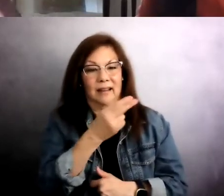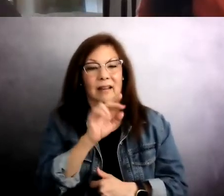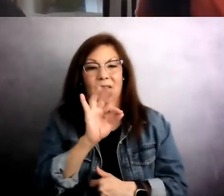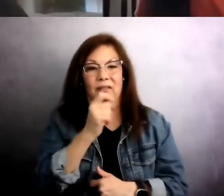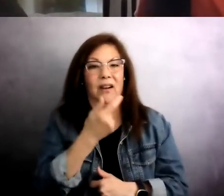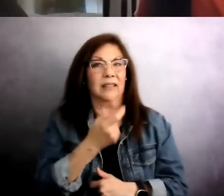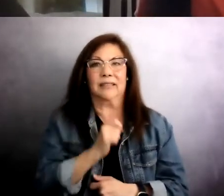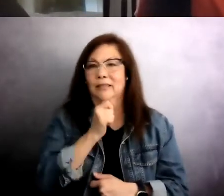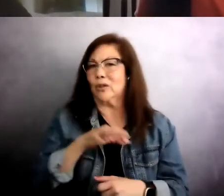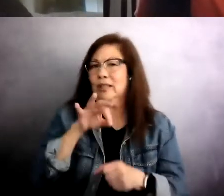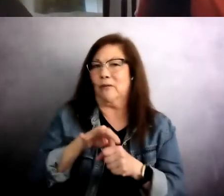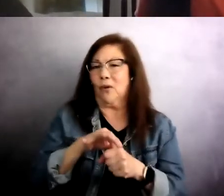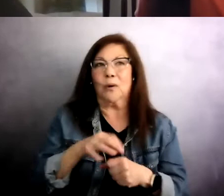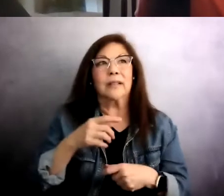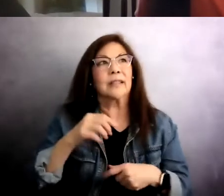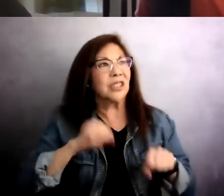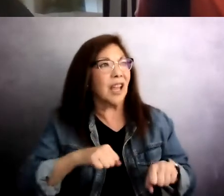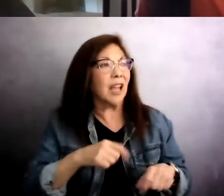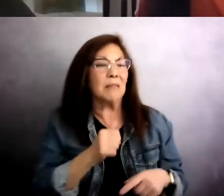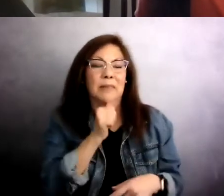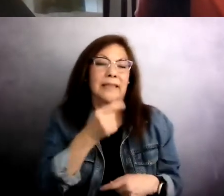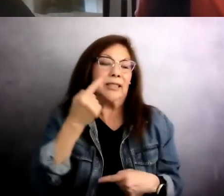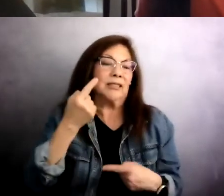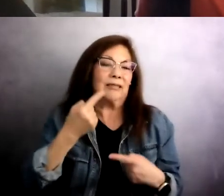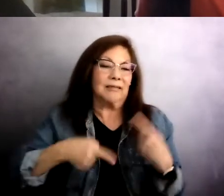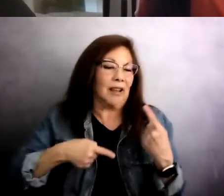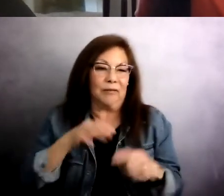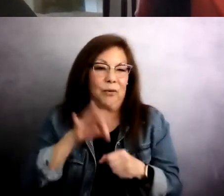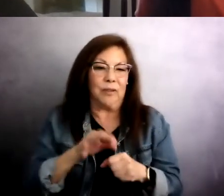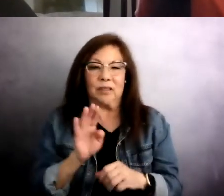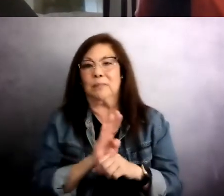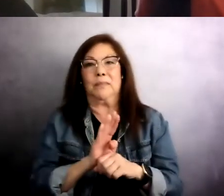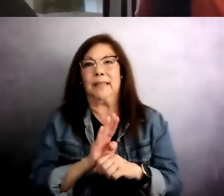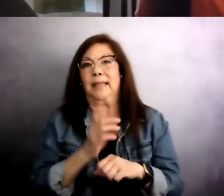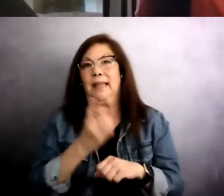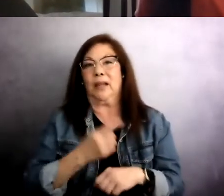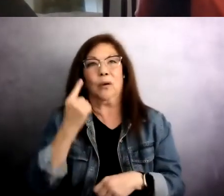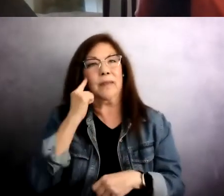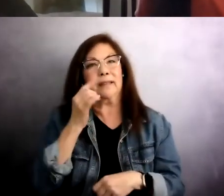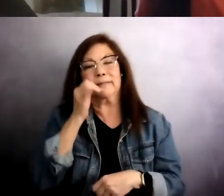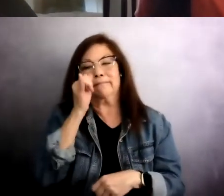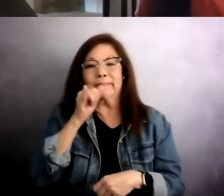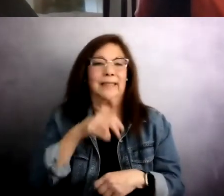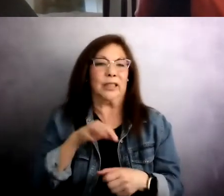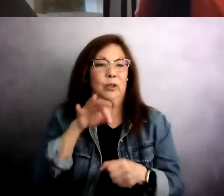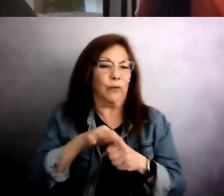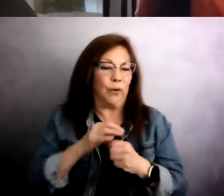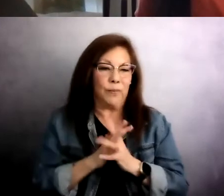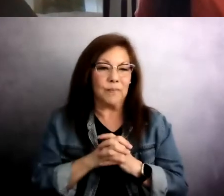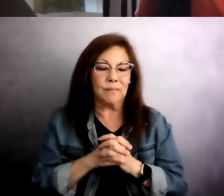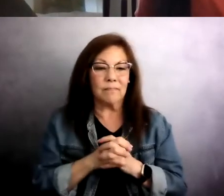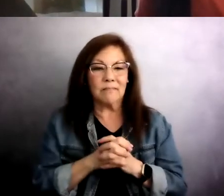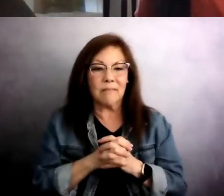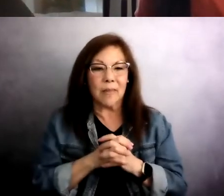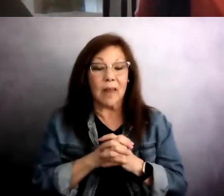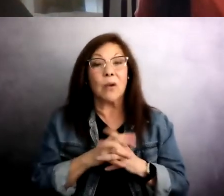thought, but she's busy that day or thinks it's silly. But when I look at Daisy these